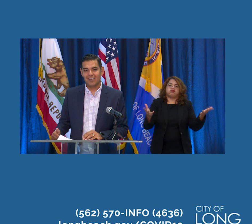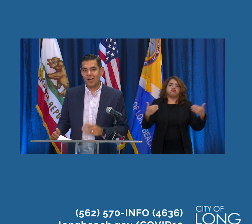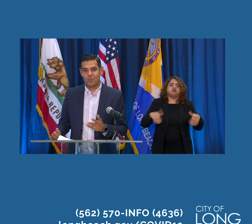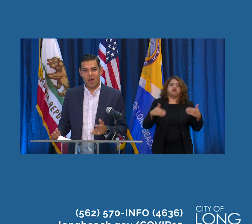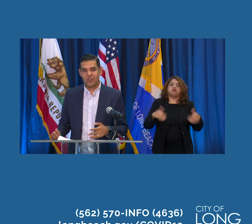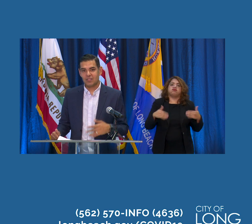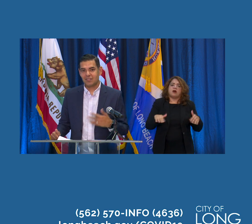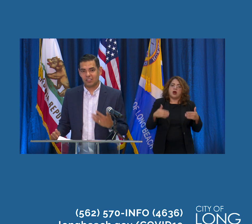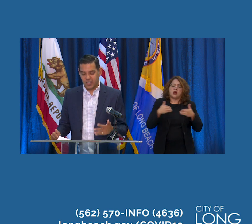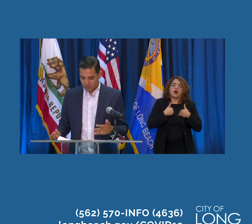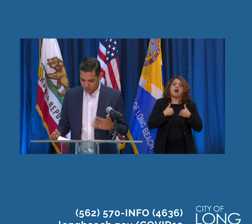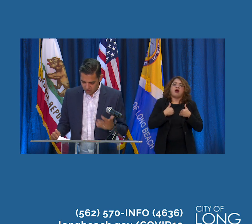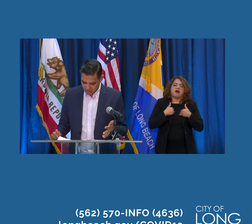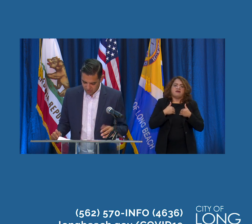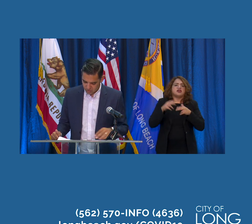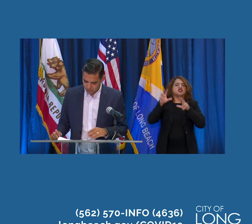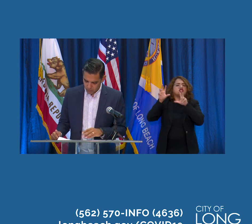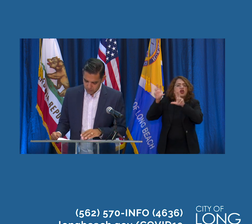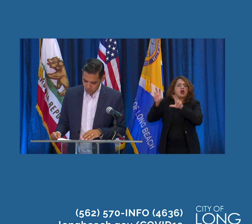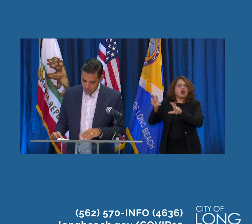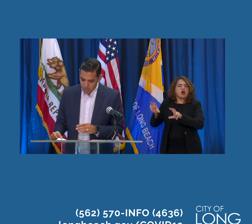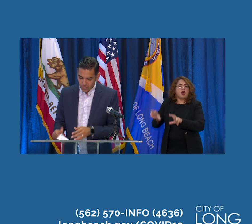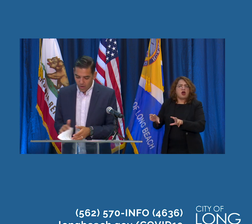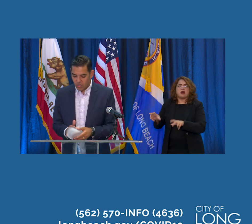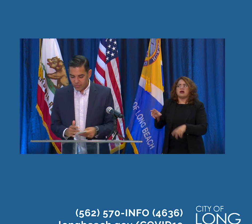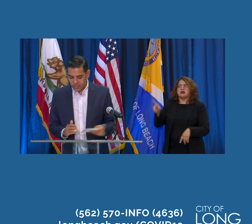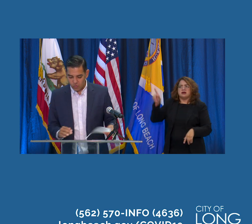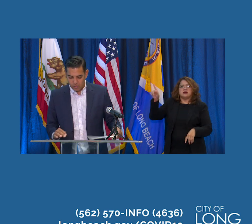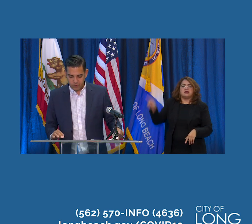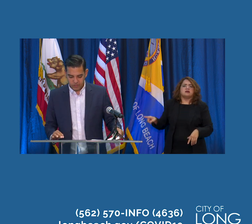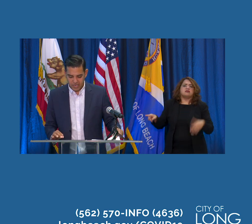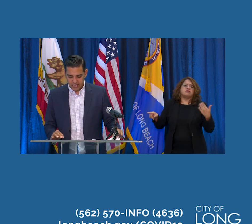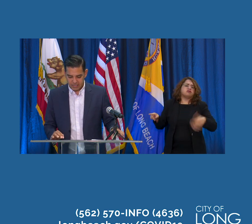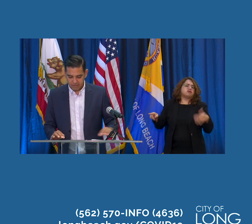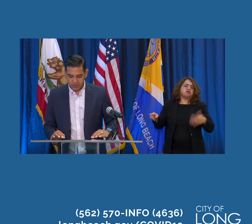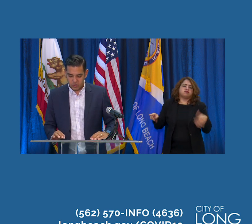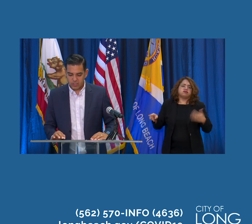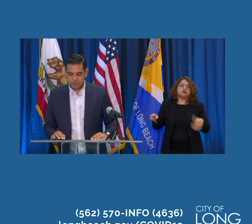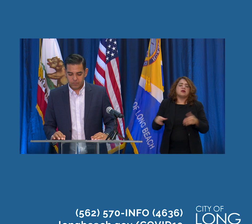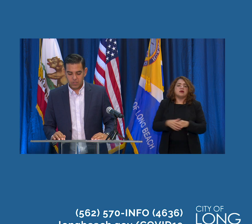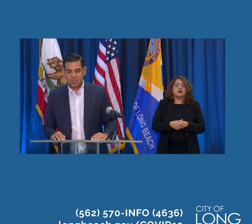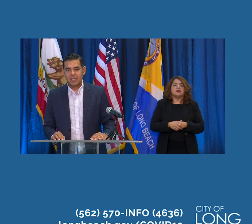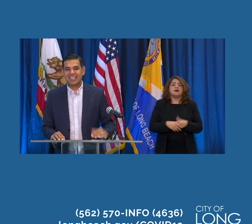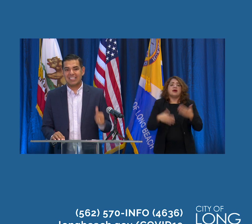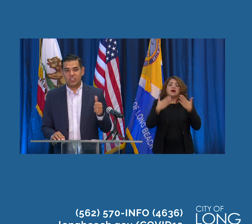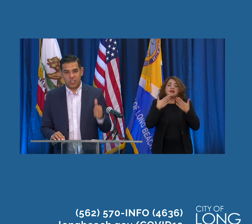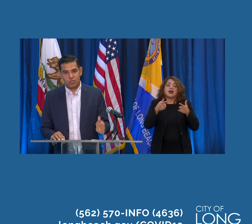nonprofits, clinics, and so forth. So I want to thank you all for staying vigilant.